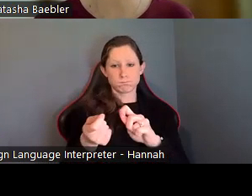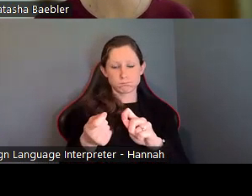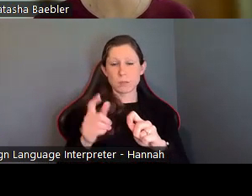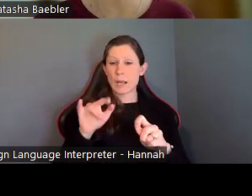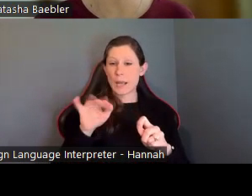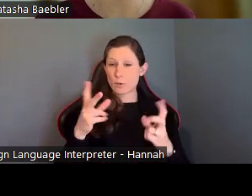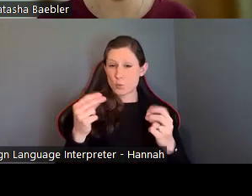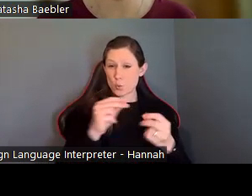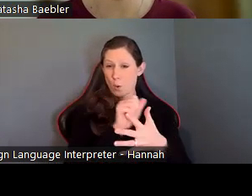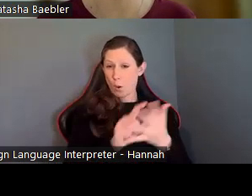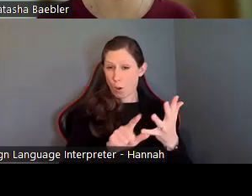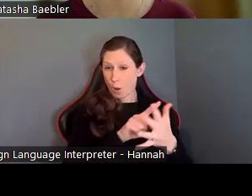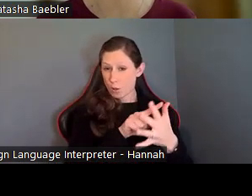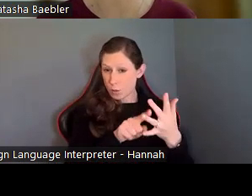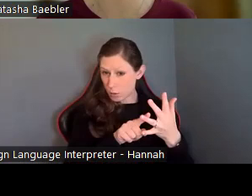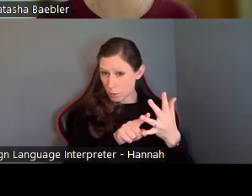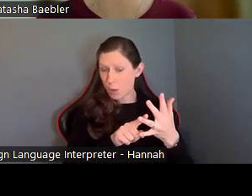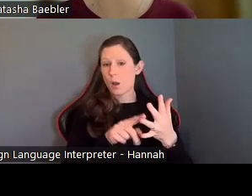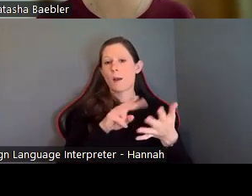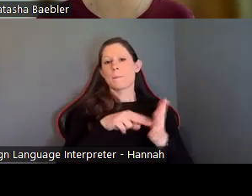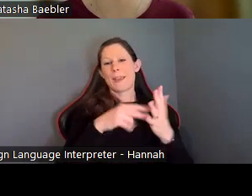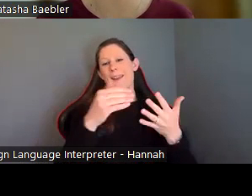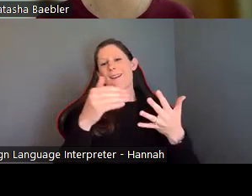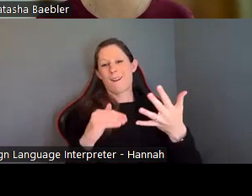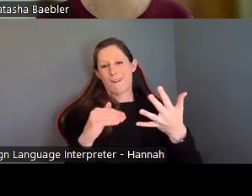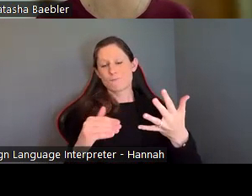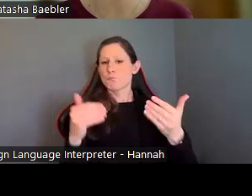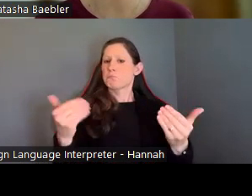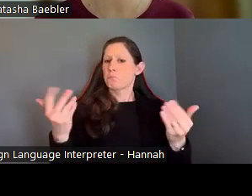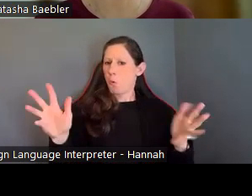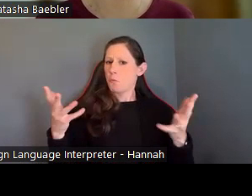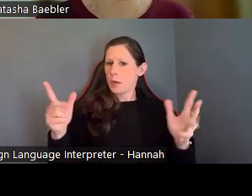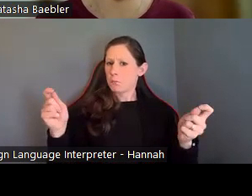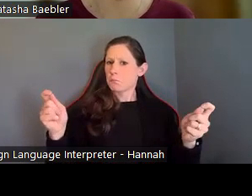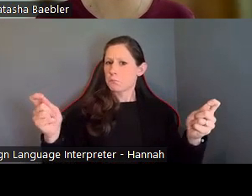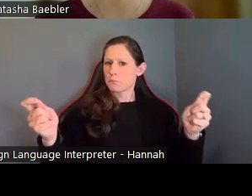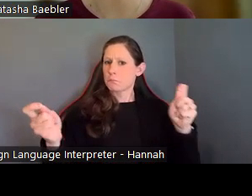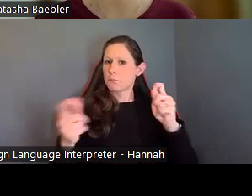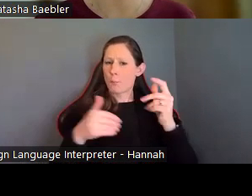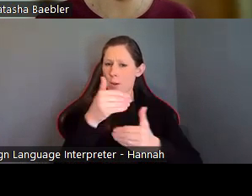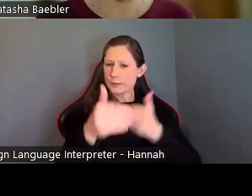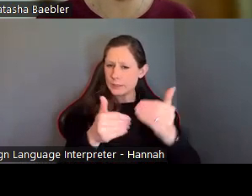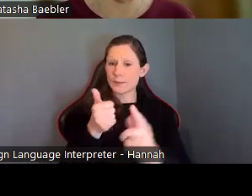you are on a transformative process of self-reflection, self-growth, internal